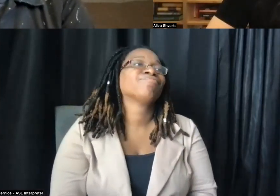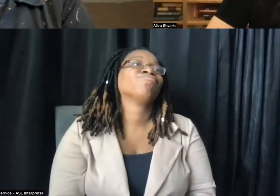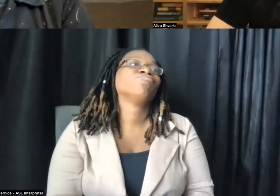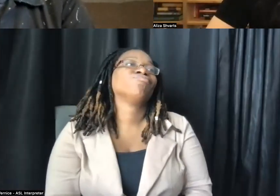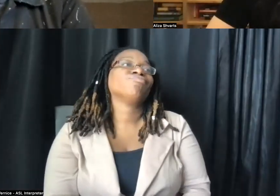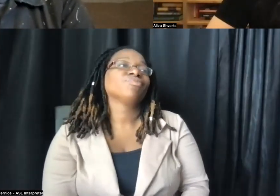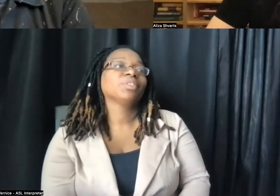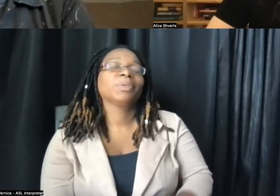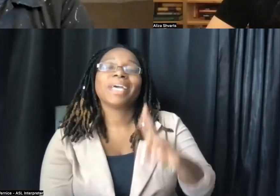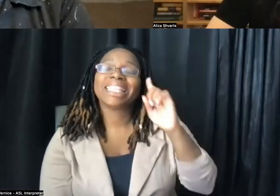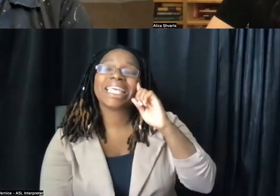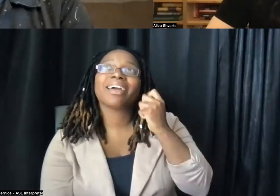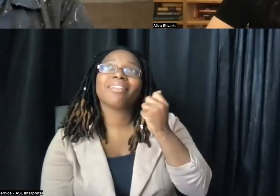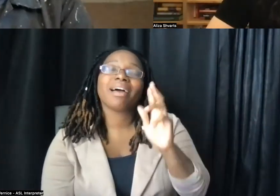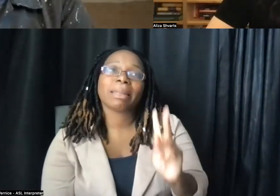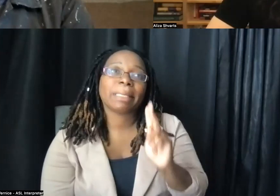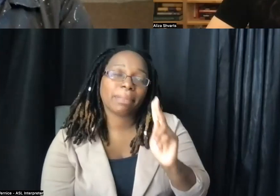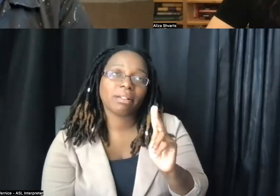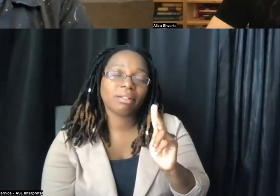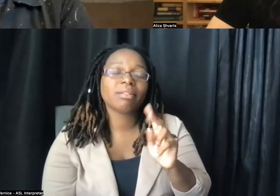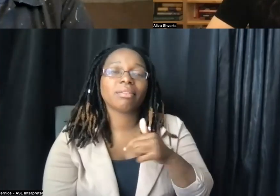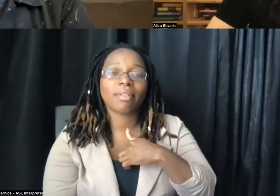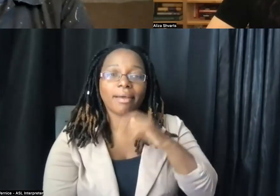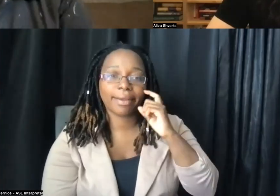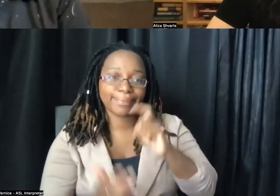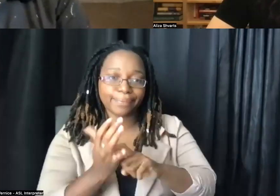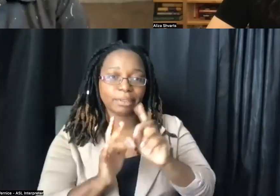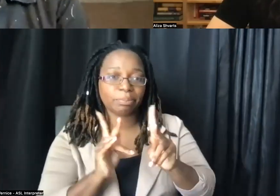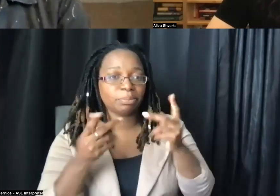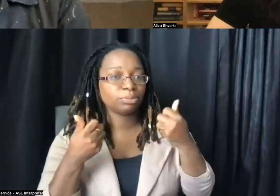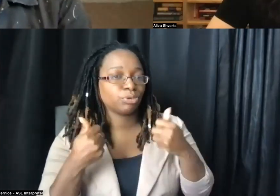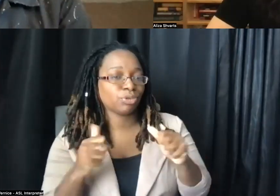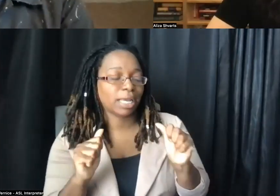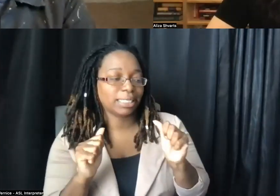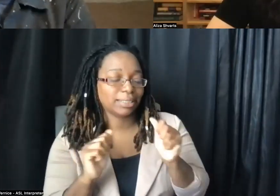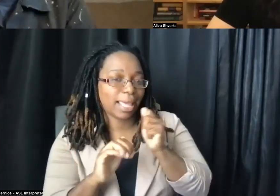I think a lot of people , one of the things I really noticed